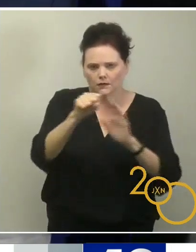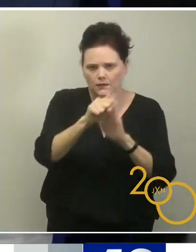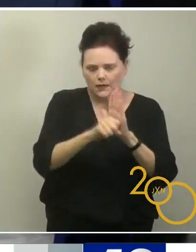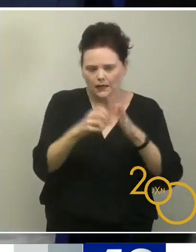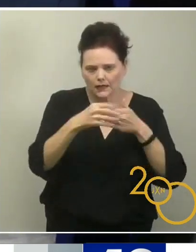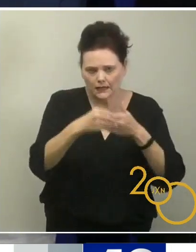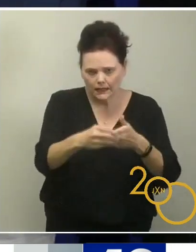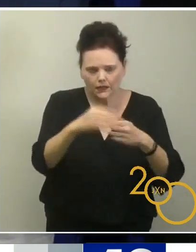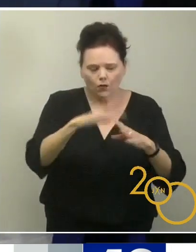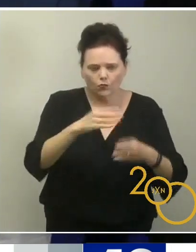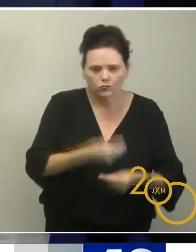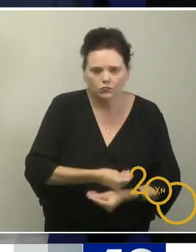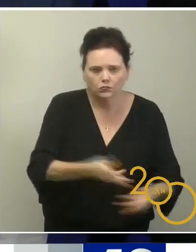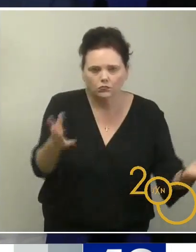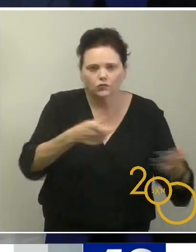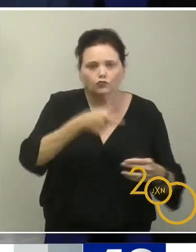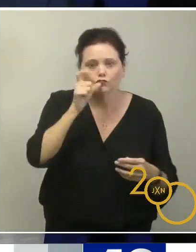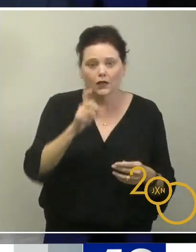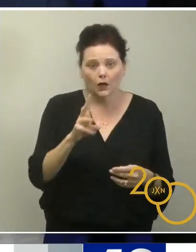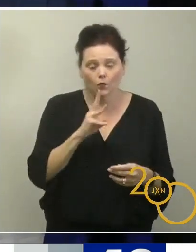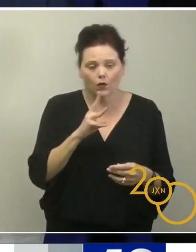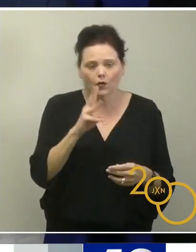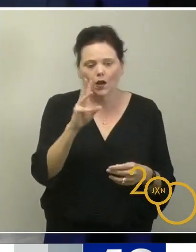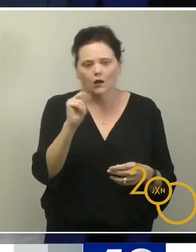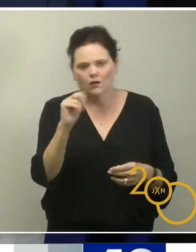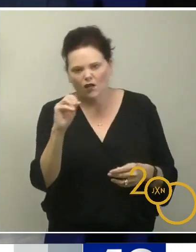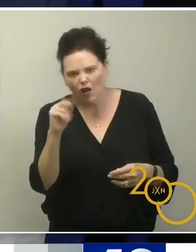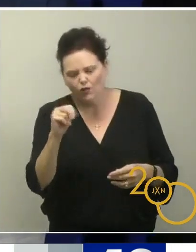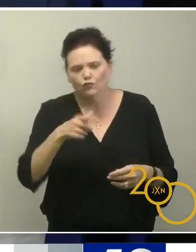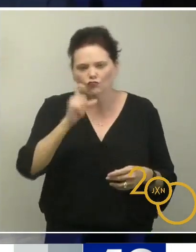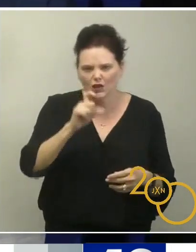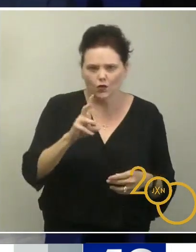CRITICAL NEEDS. THE MISSISSIPPI EMERGENCY MANAGEMENT AGENCY WILL TAKE THE